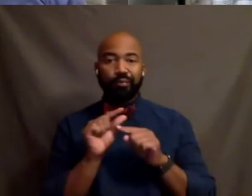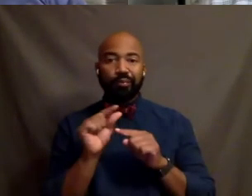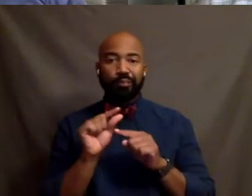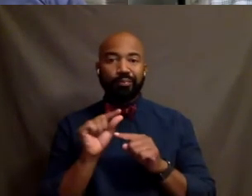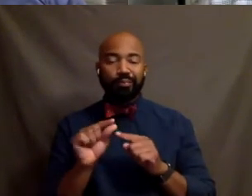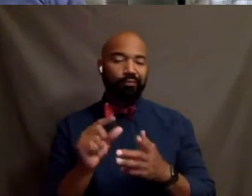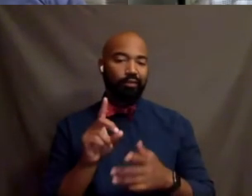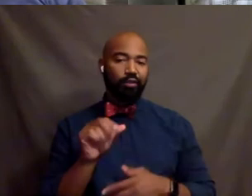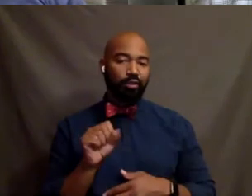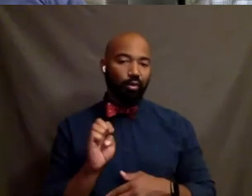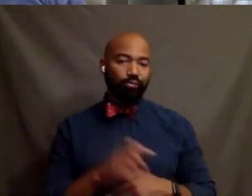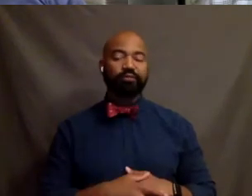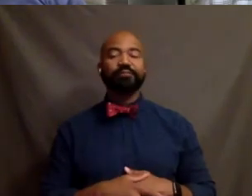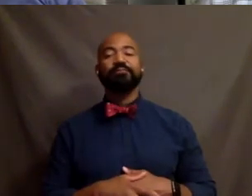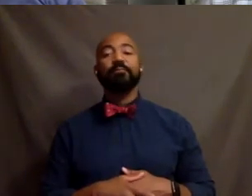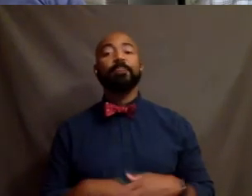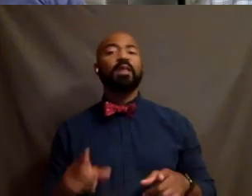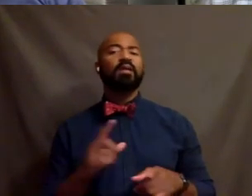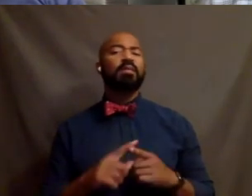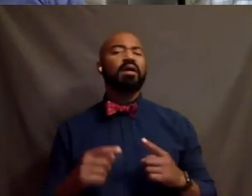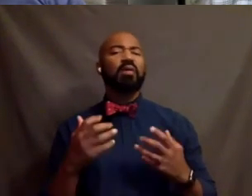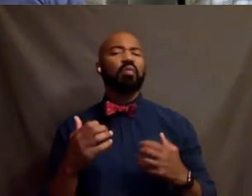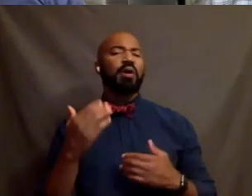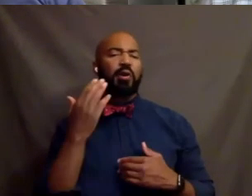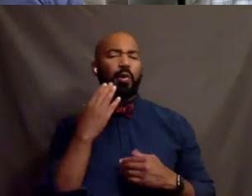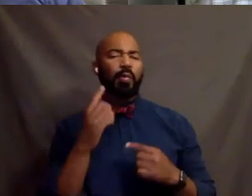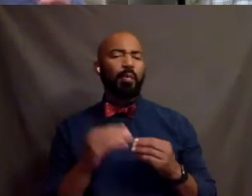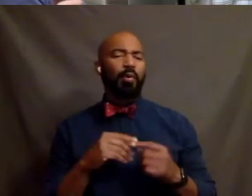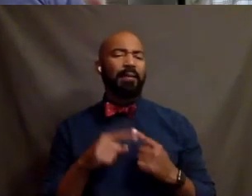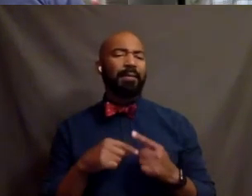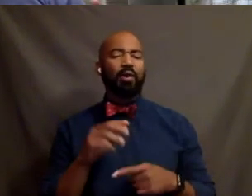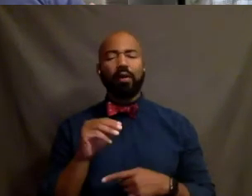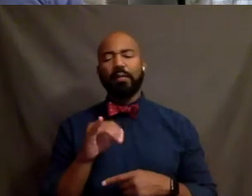I'd be curious to know a little bit more about the microdosing though context as well,